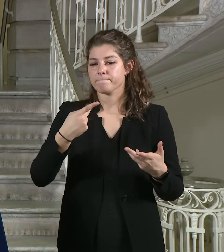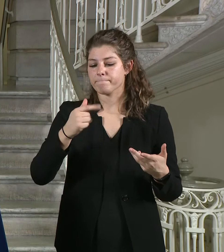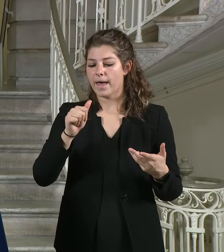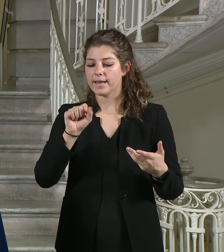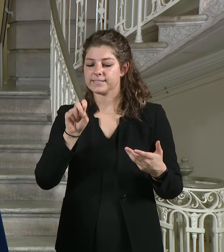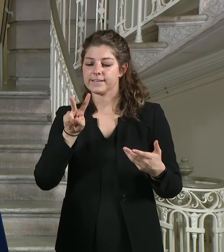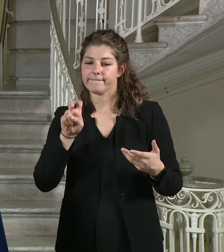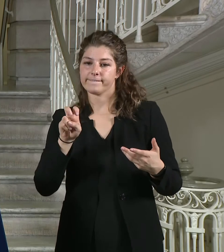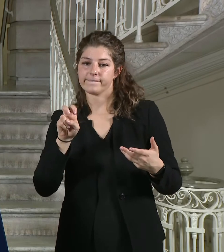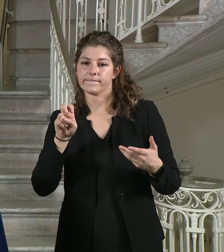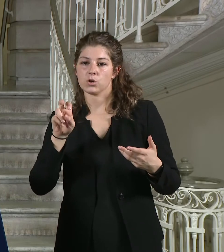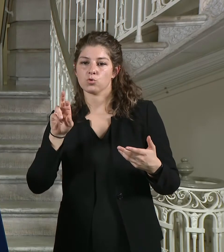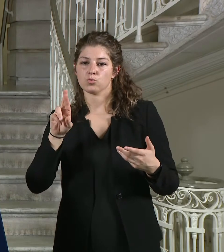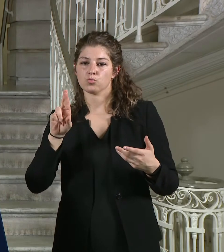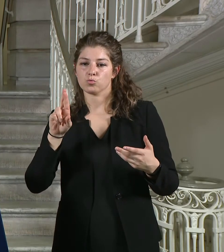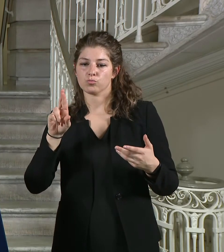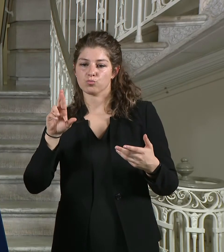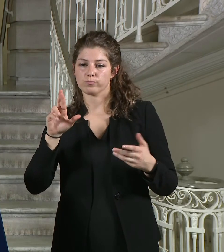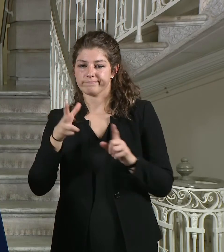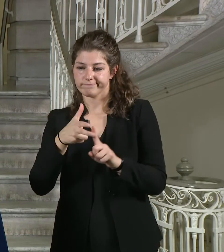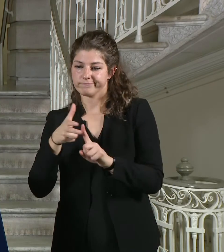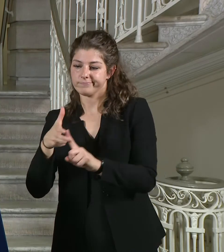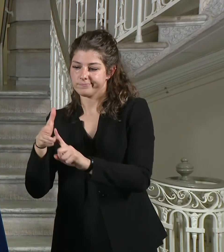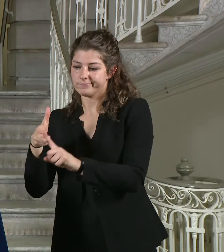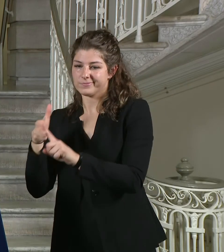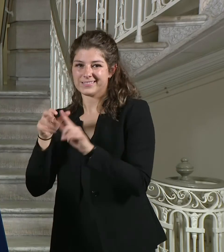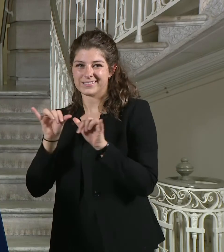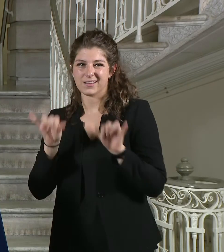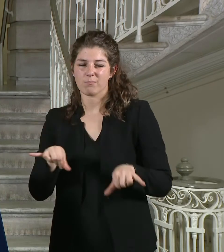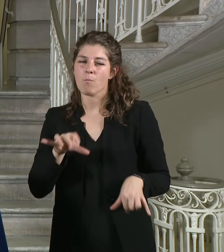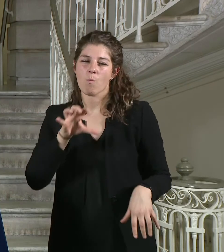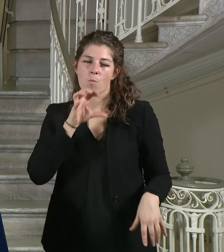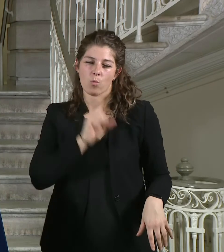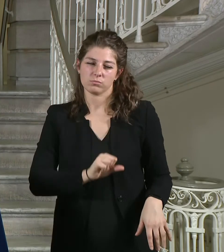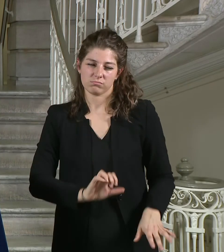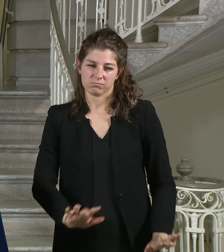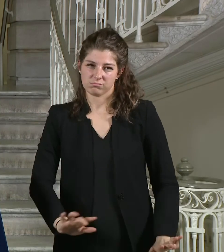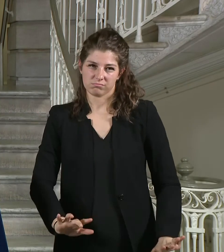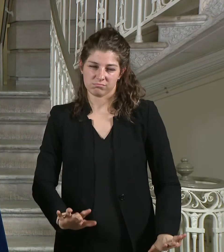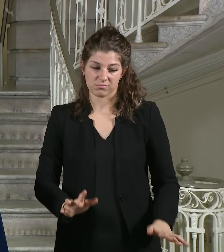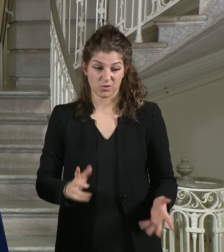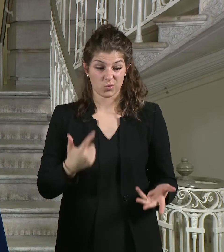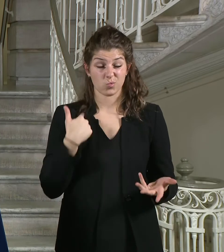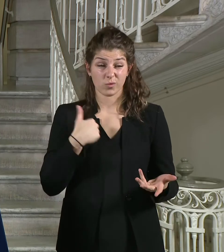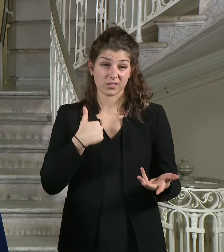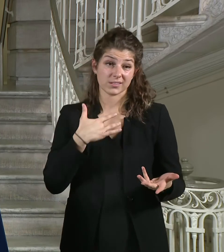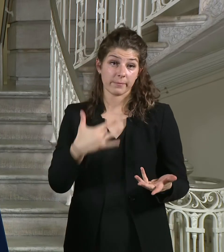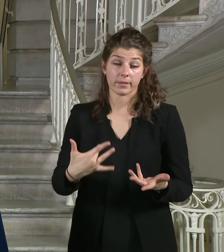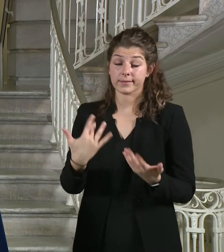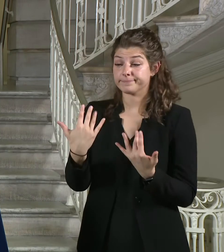THAT'S A GREAT QUESTION. FIRST OF ALL OUR PASSIVE RECRUITME